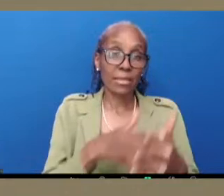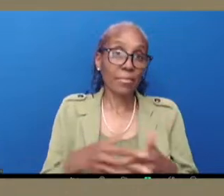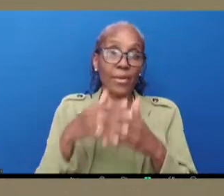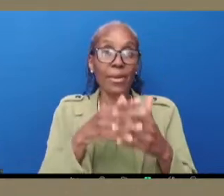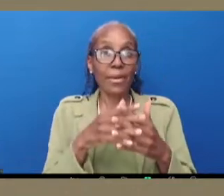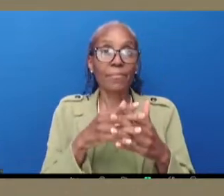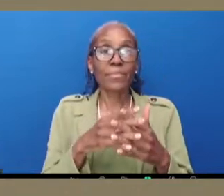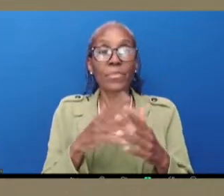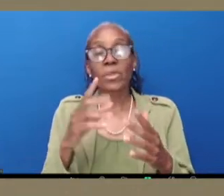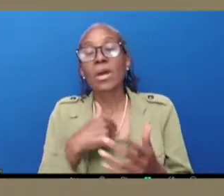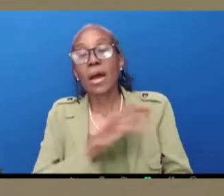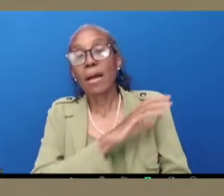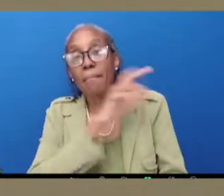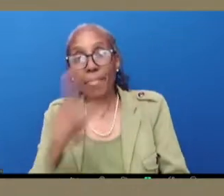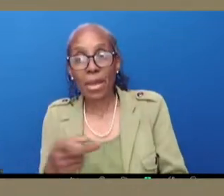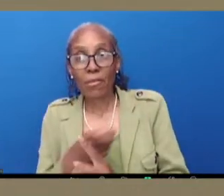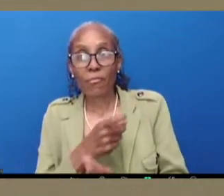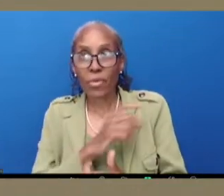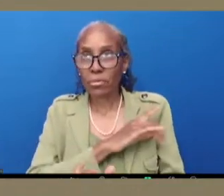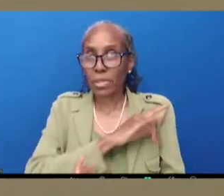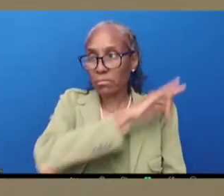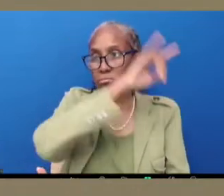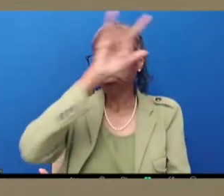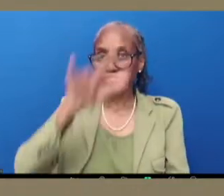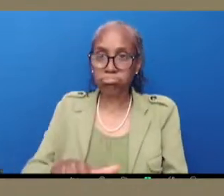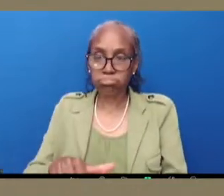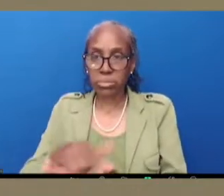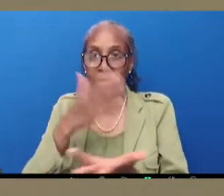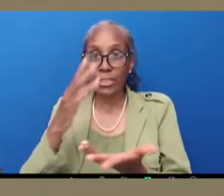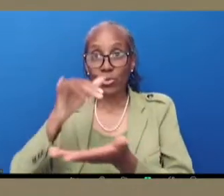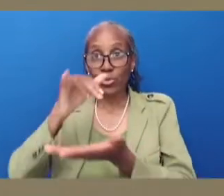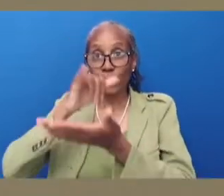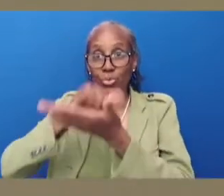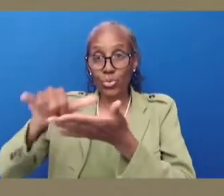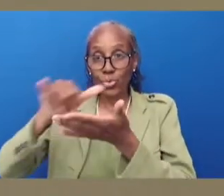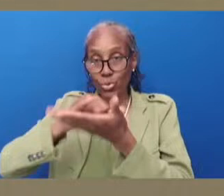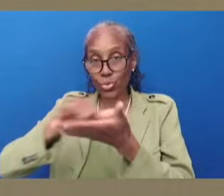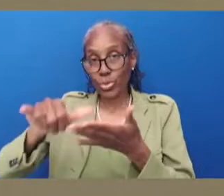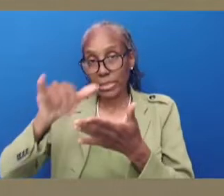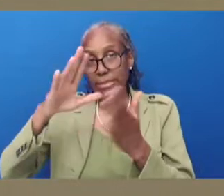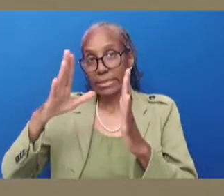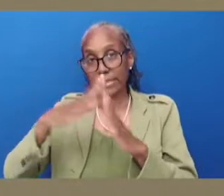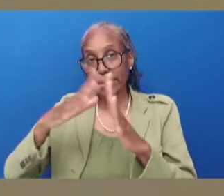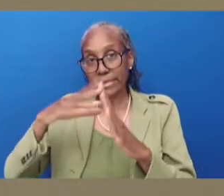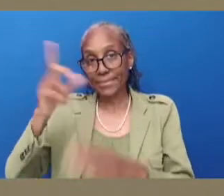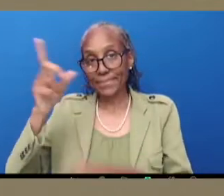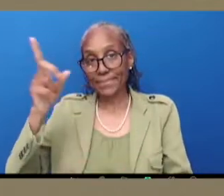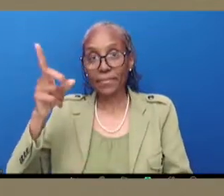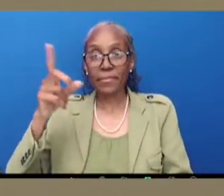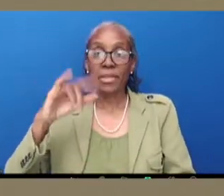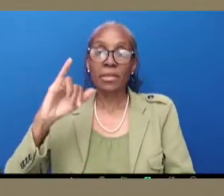OF ALL PEOPLE AND ESPECIALLY IN